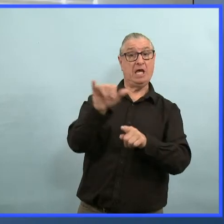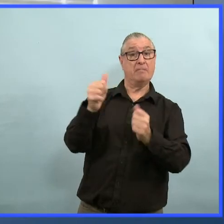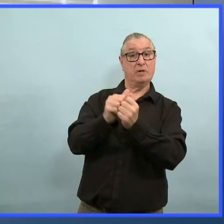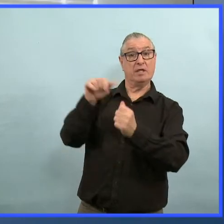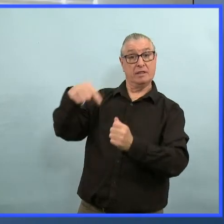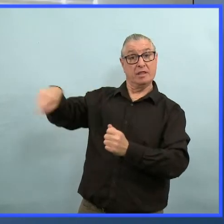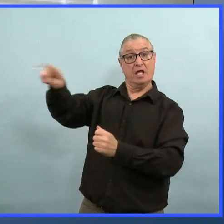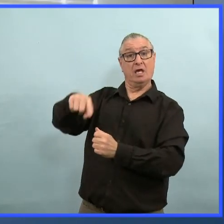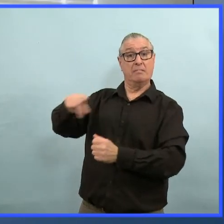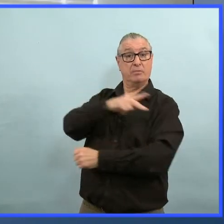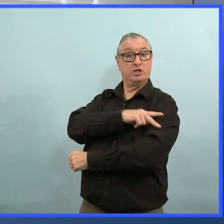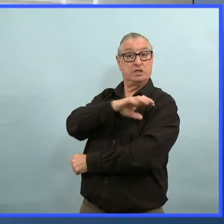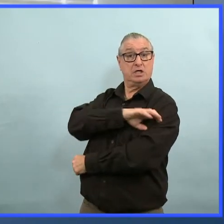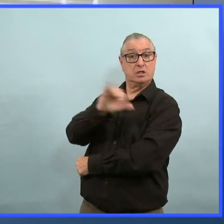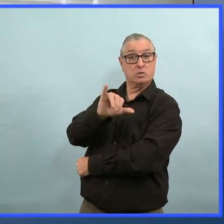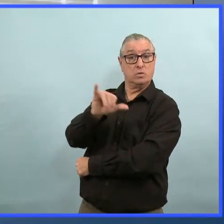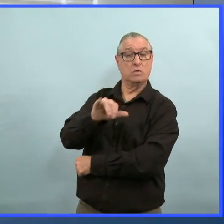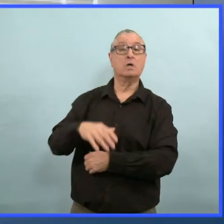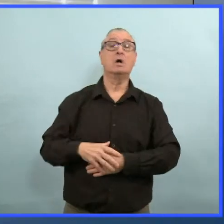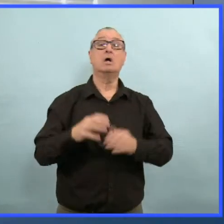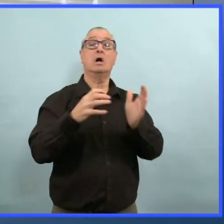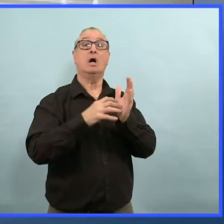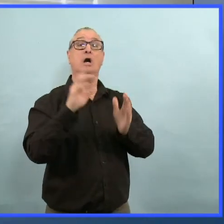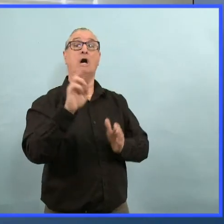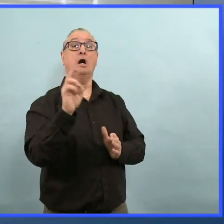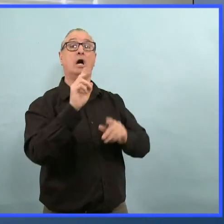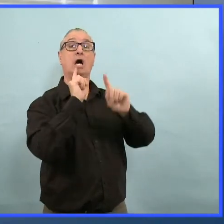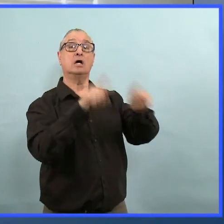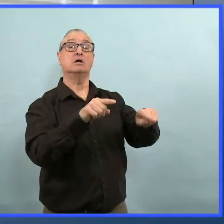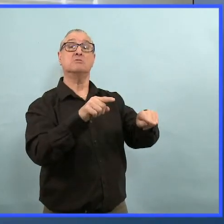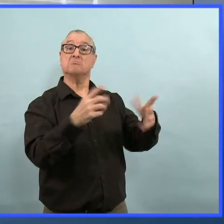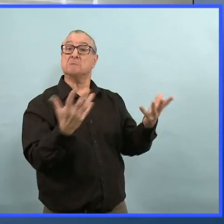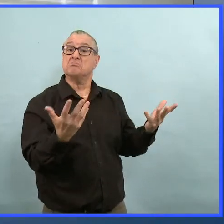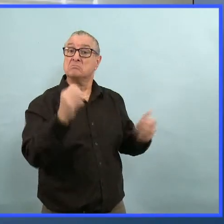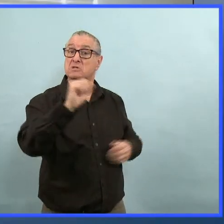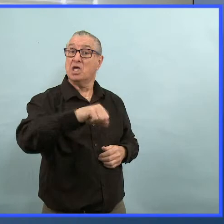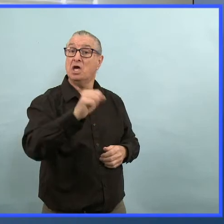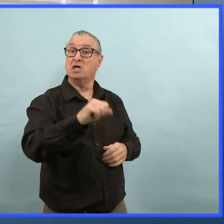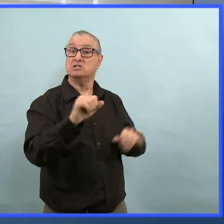what where what we're dealing with here uh we know that we've seen this large omicron wave we